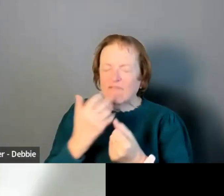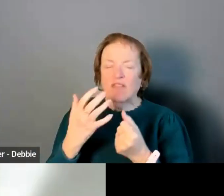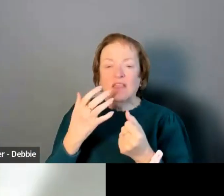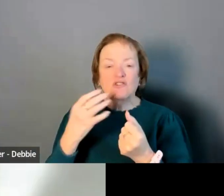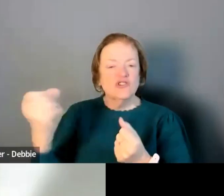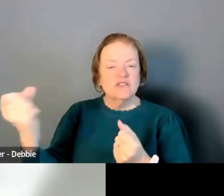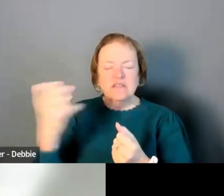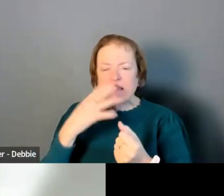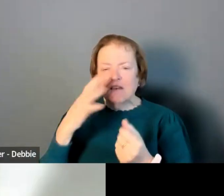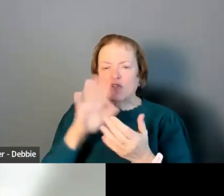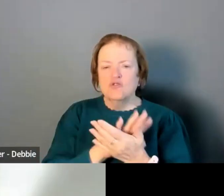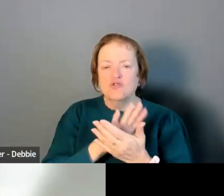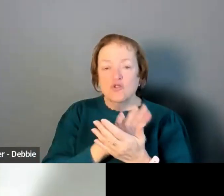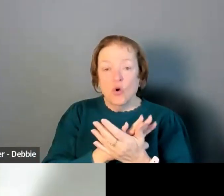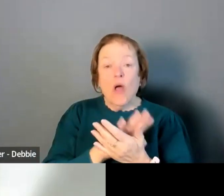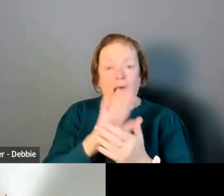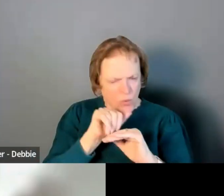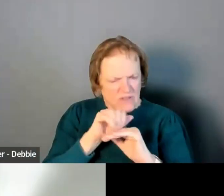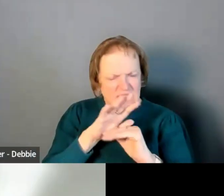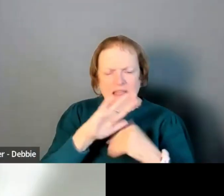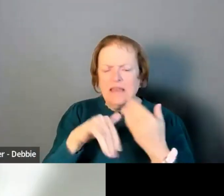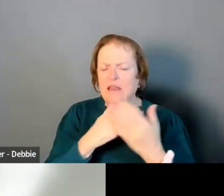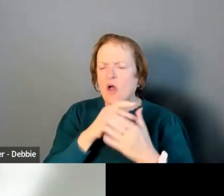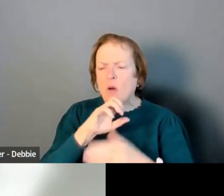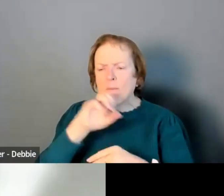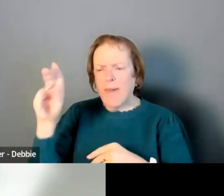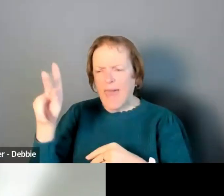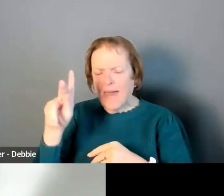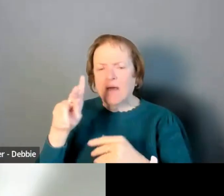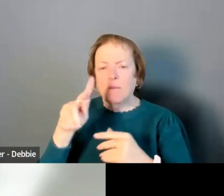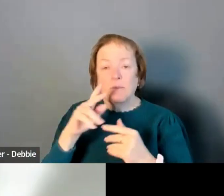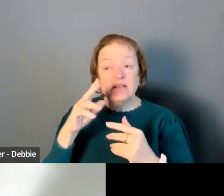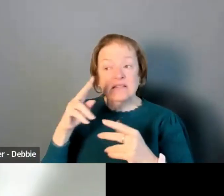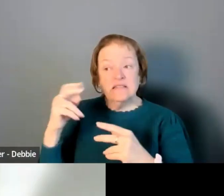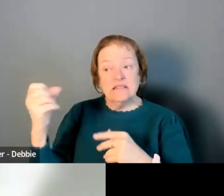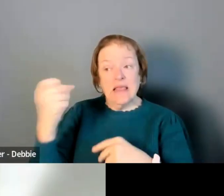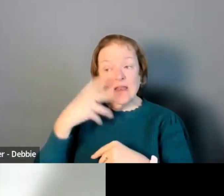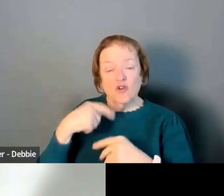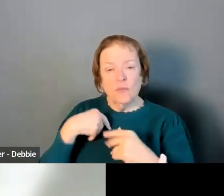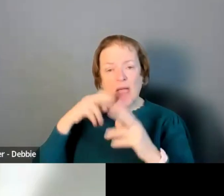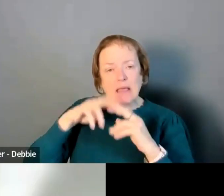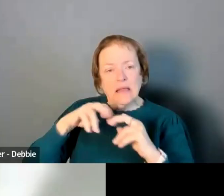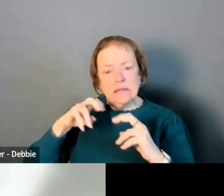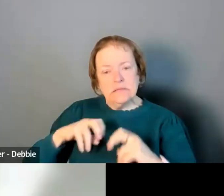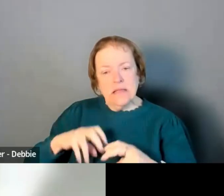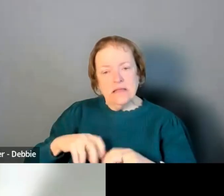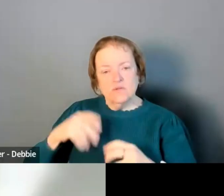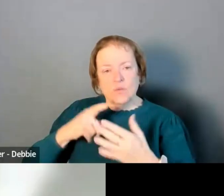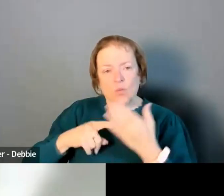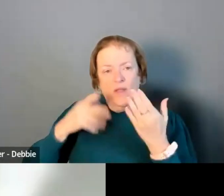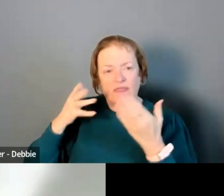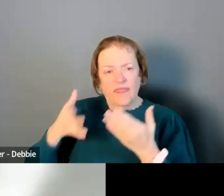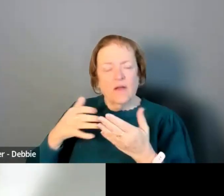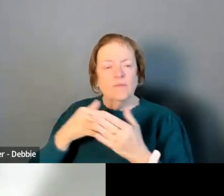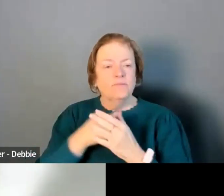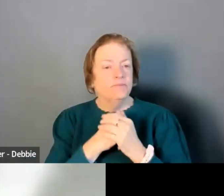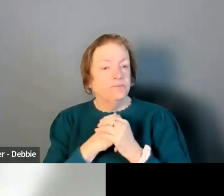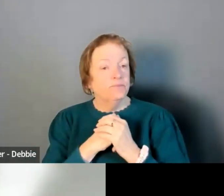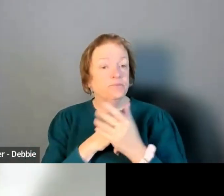I am going to send everything back to you that I do not need, but send it in so I can assess it. Now, a lot of times, I mean, parent like, listen.